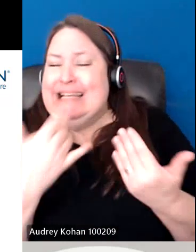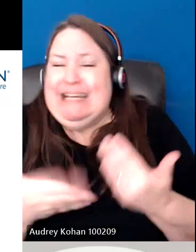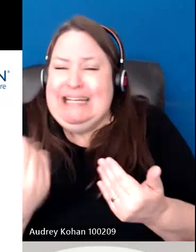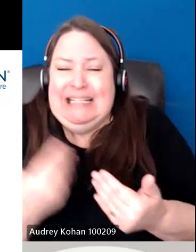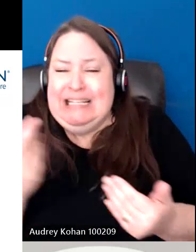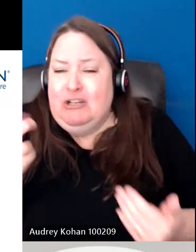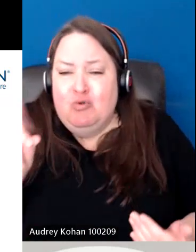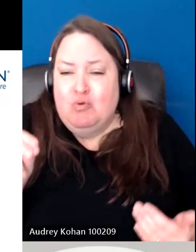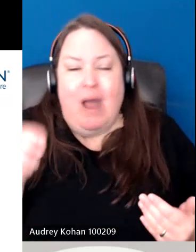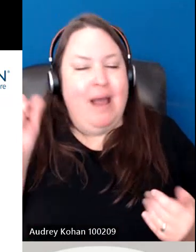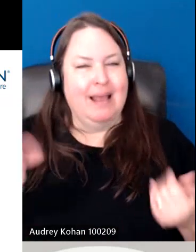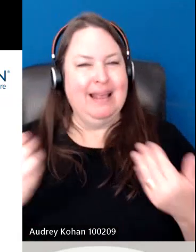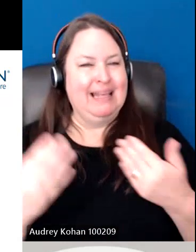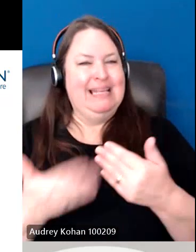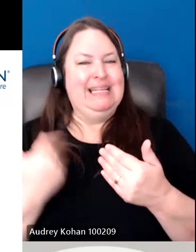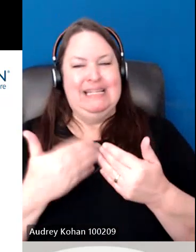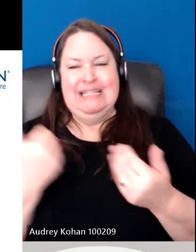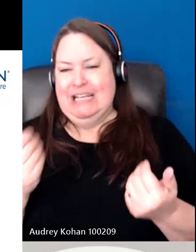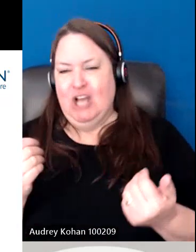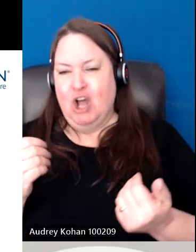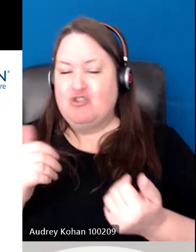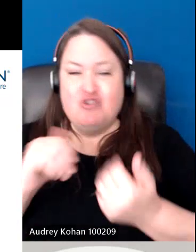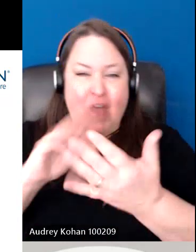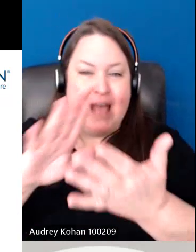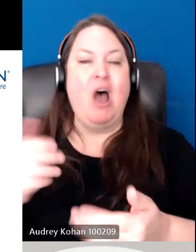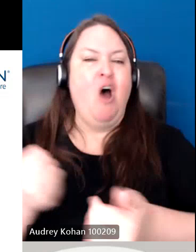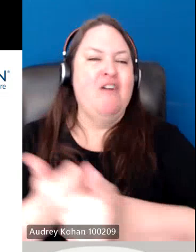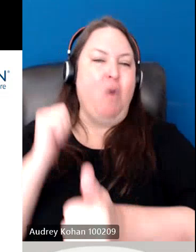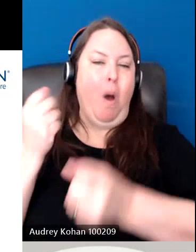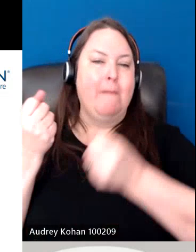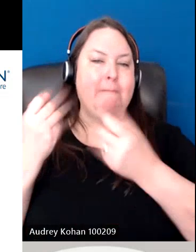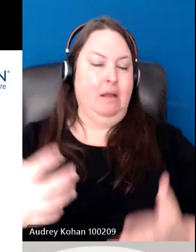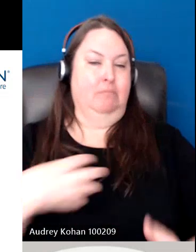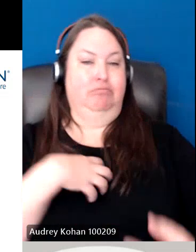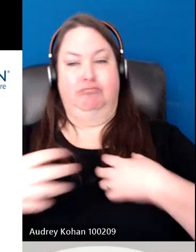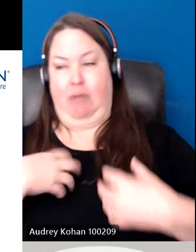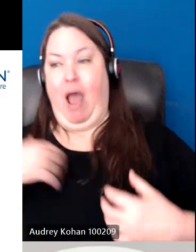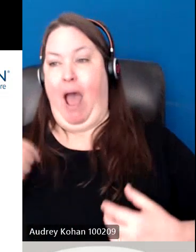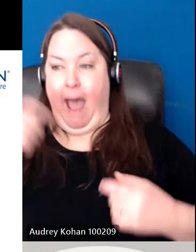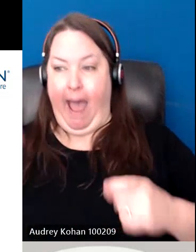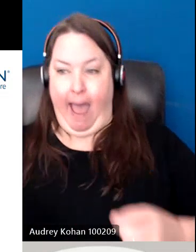and it can easily be addressed and avoid some of the Grievances that I have had to deal with next